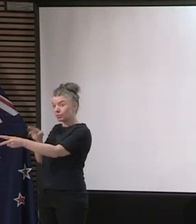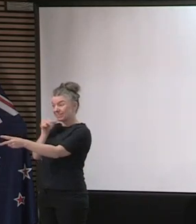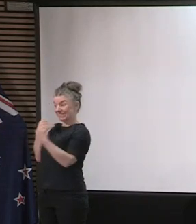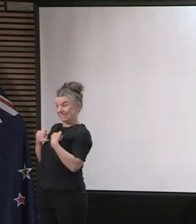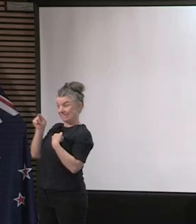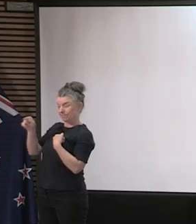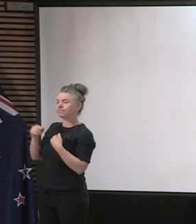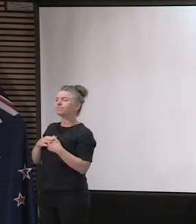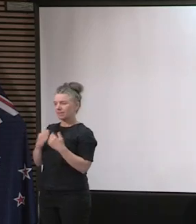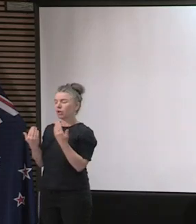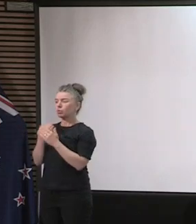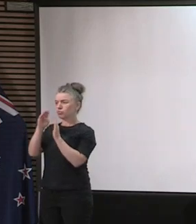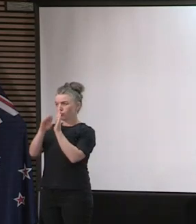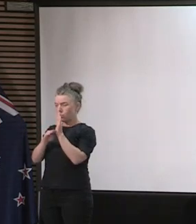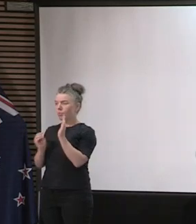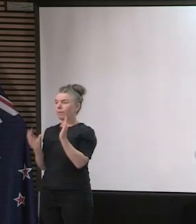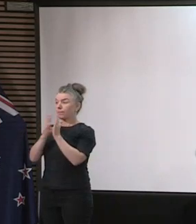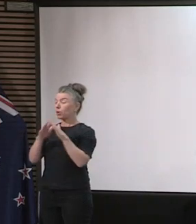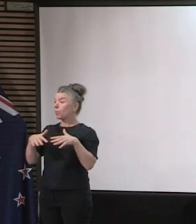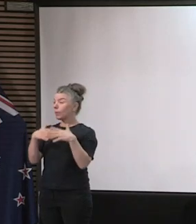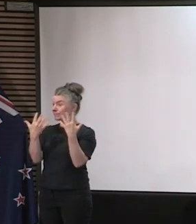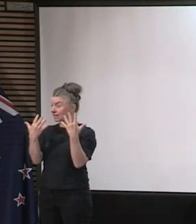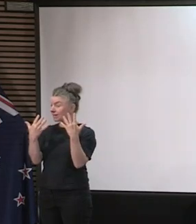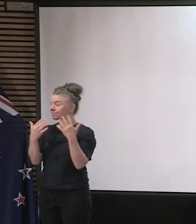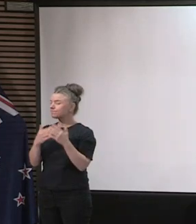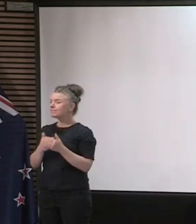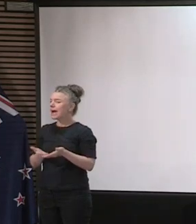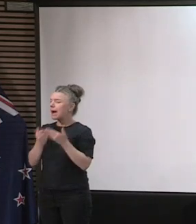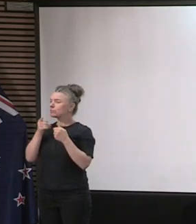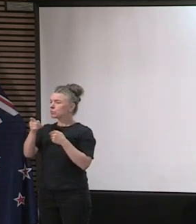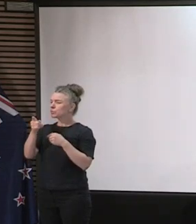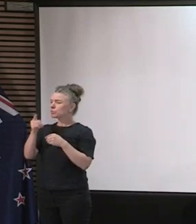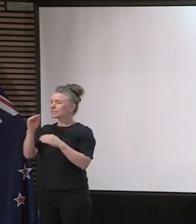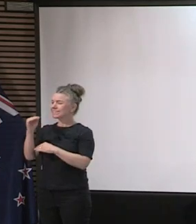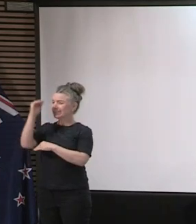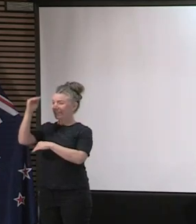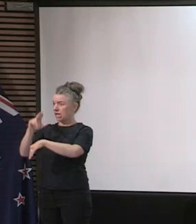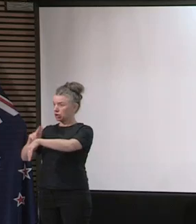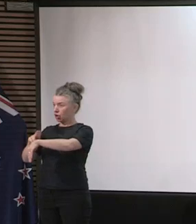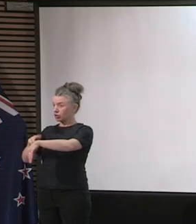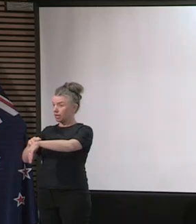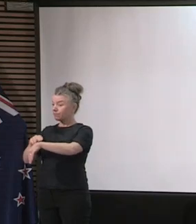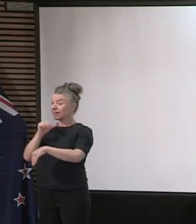Level 3. Yes. There is guidance going